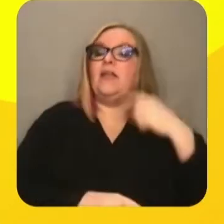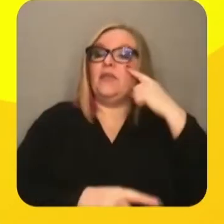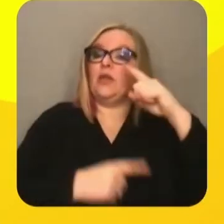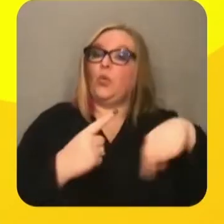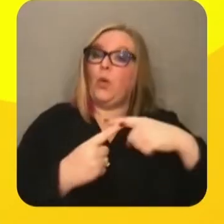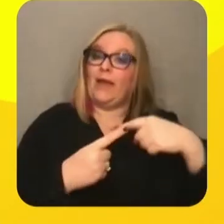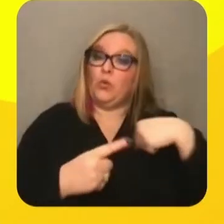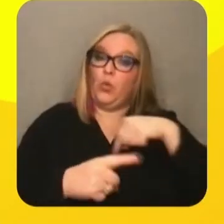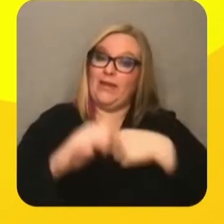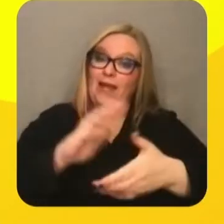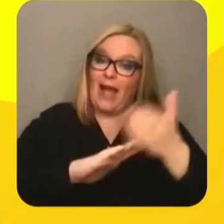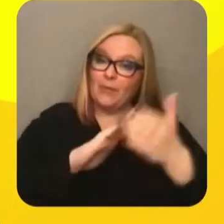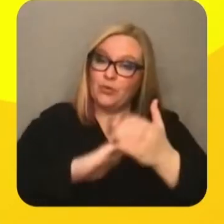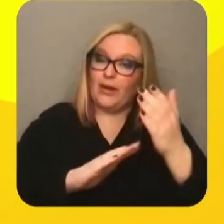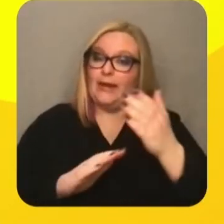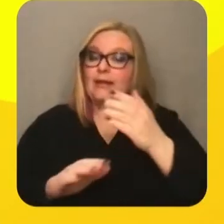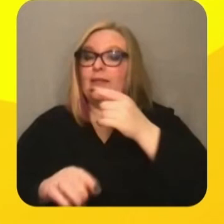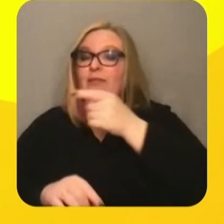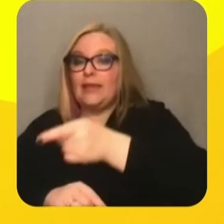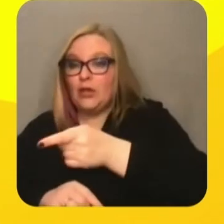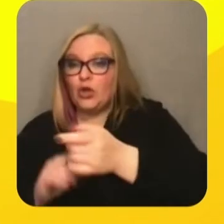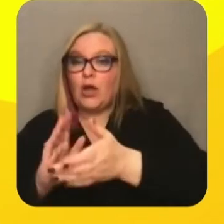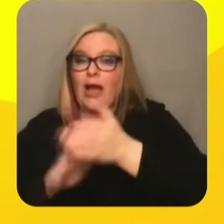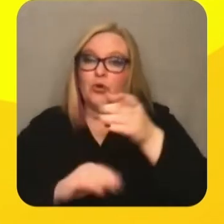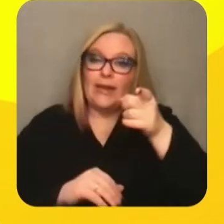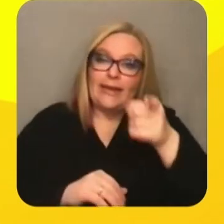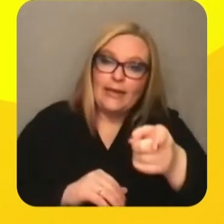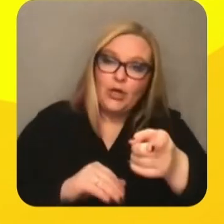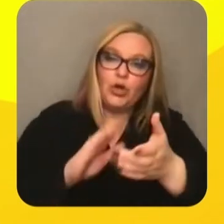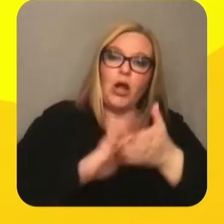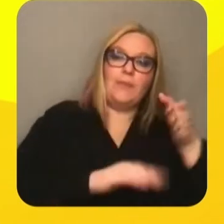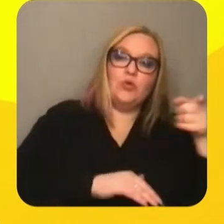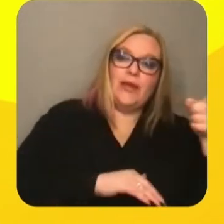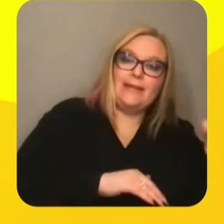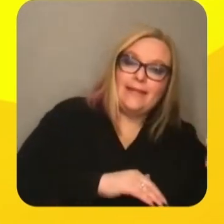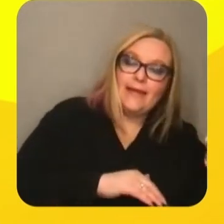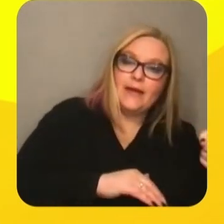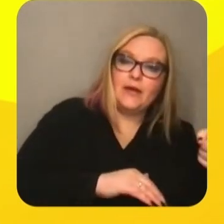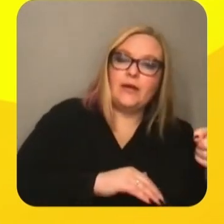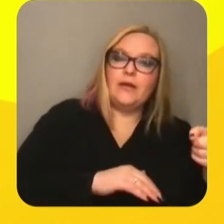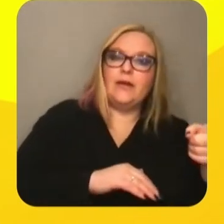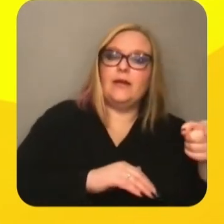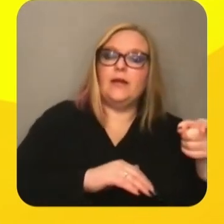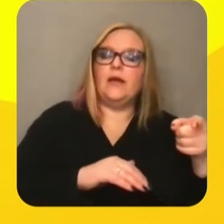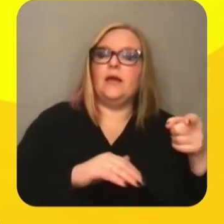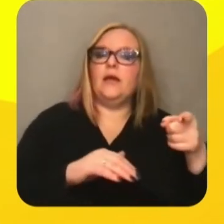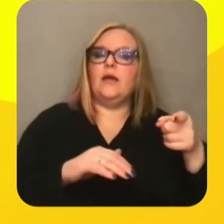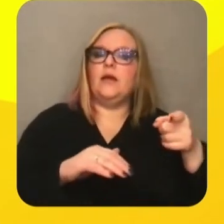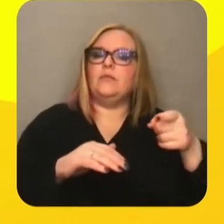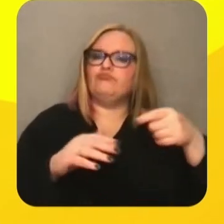bit over here and a little bit over there. Yes. With all of the kind of like have added process that we've been doing and